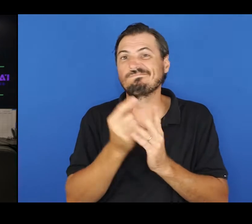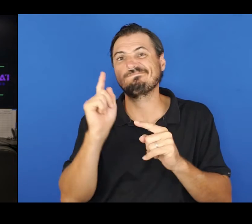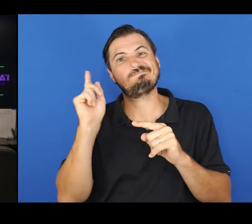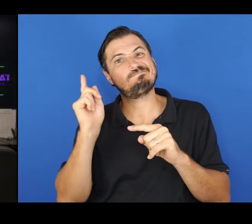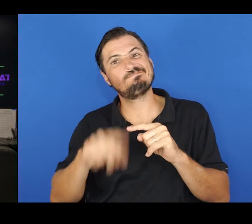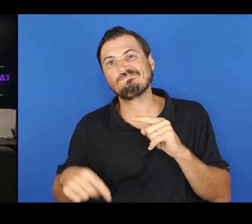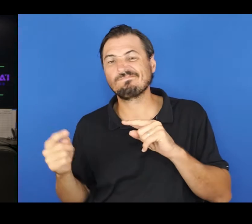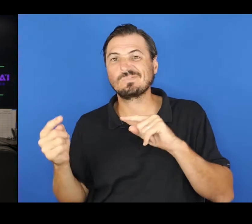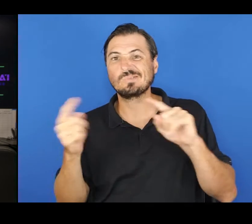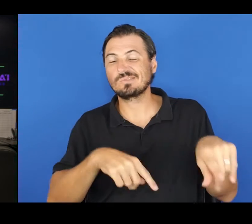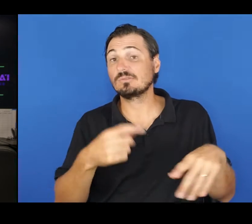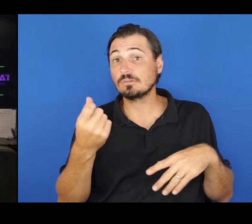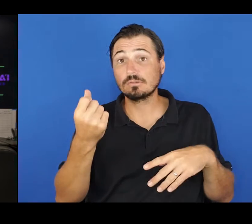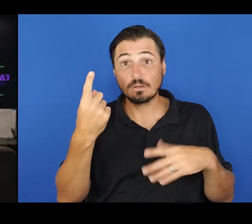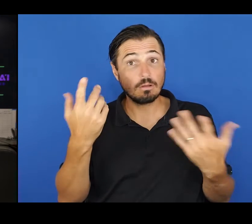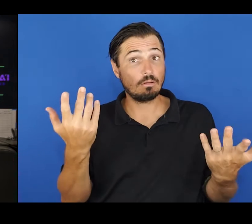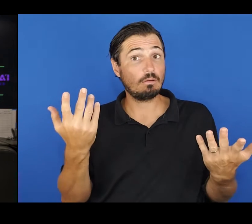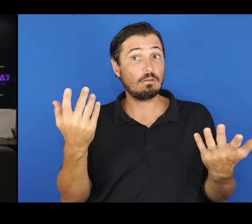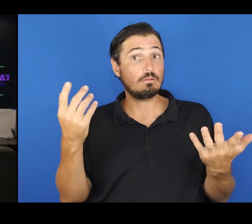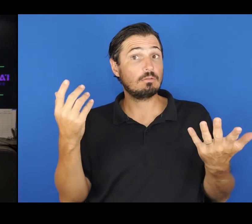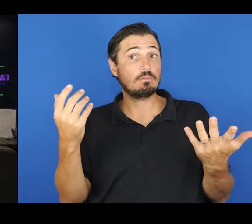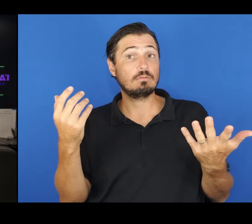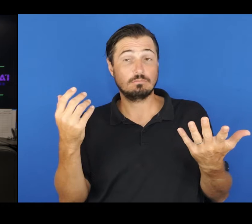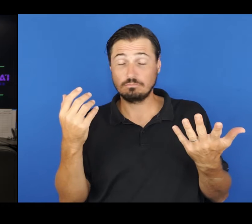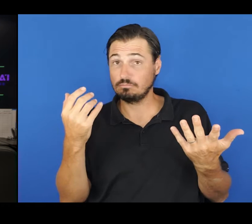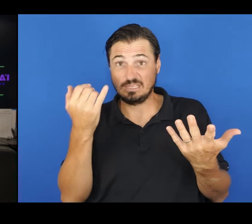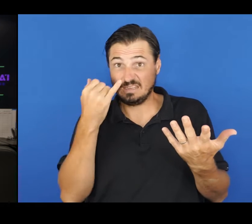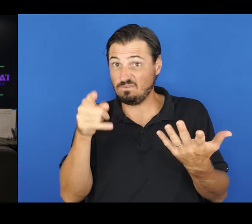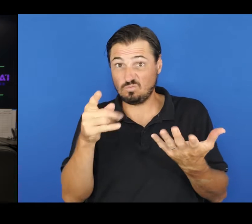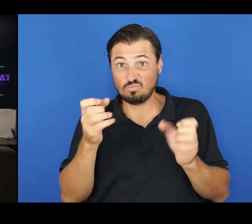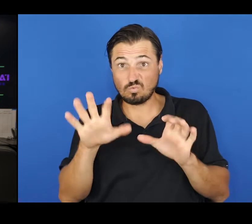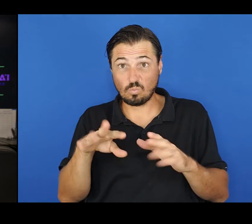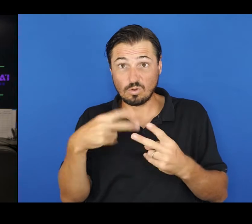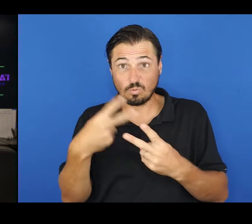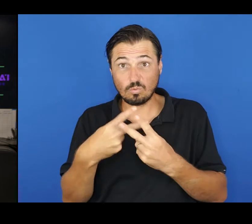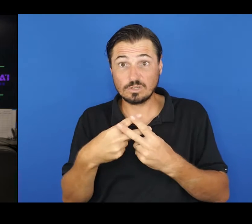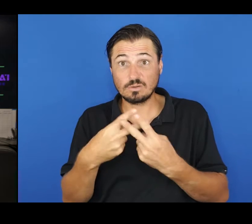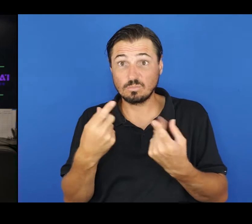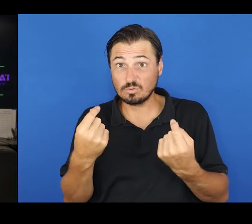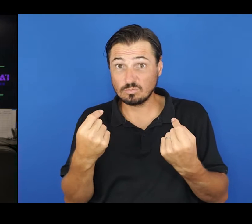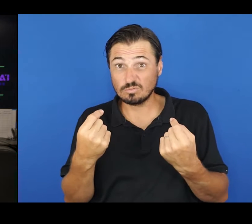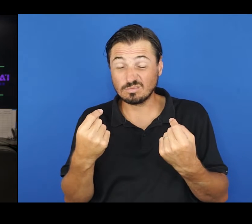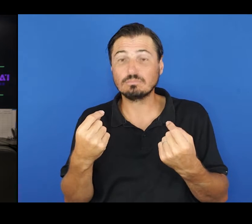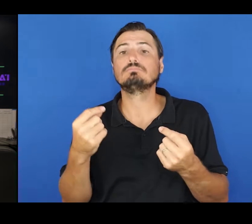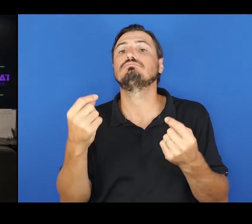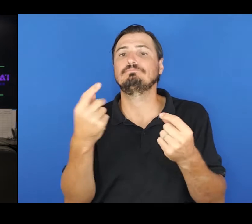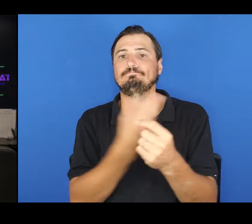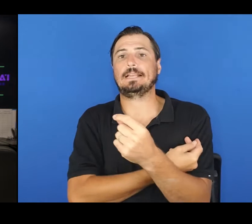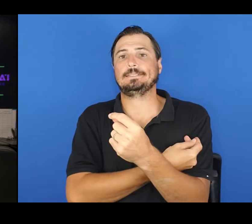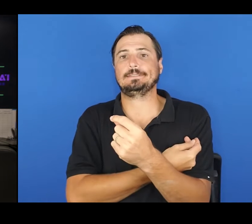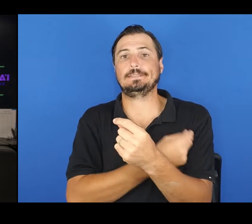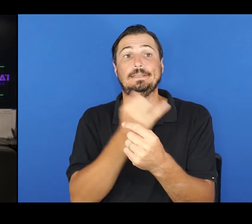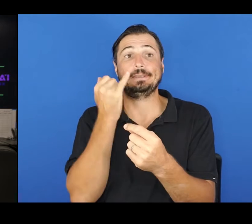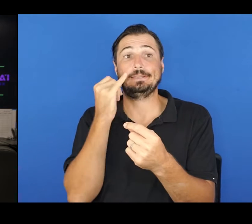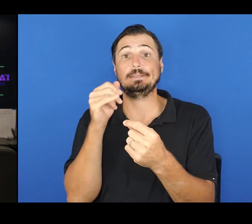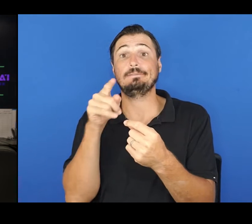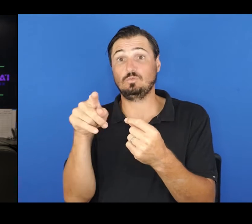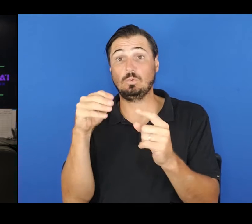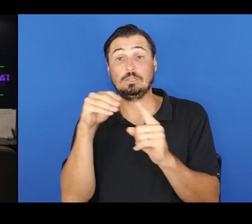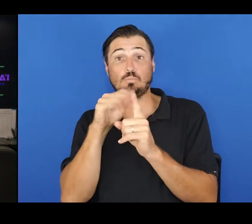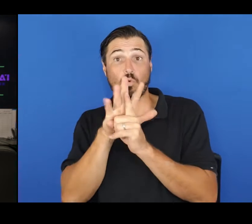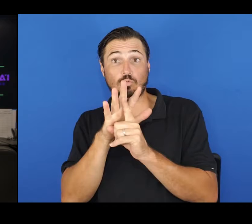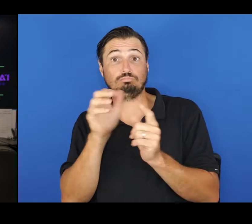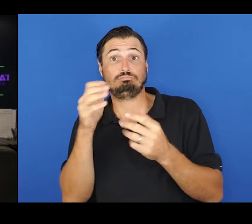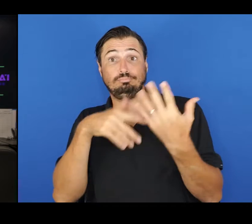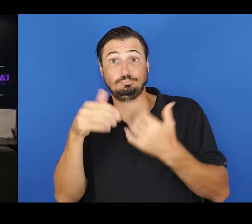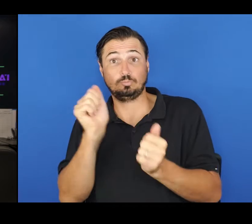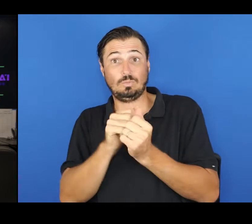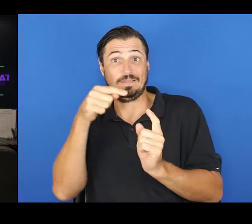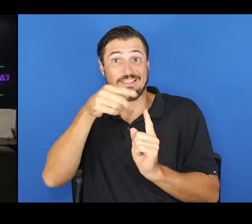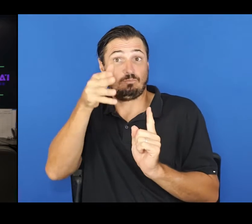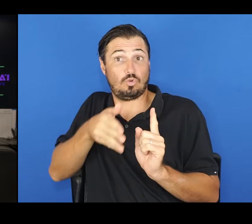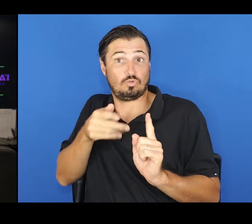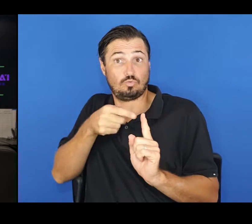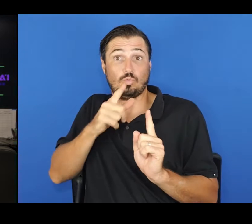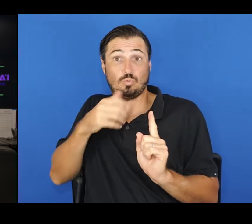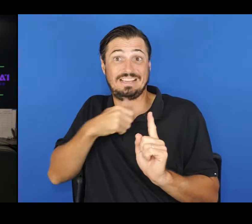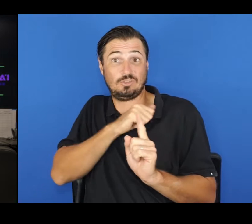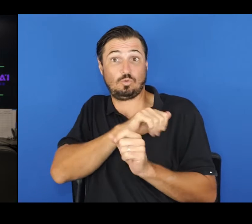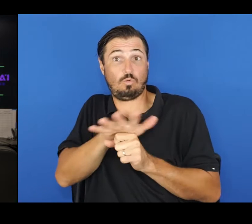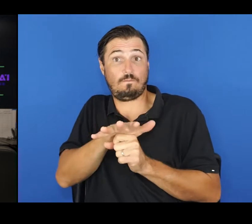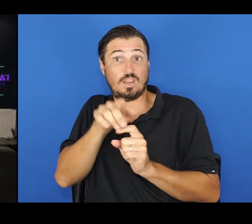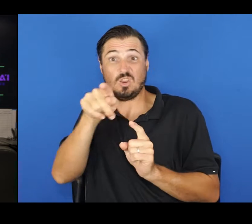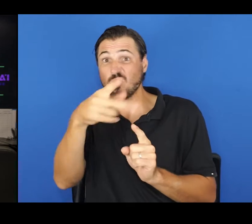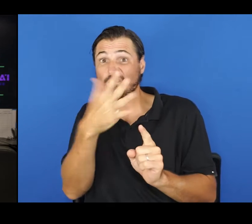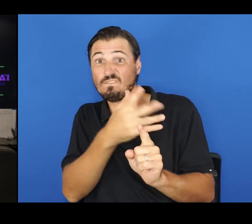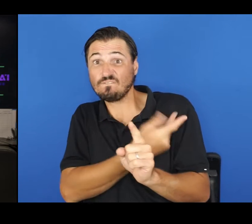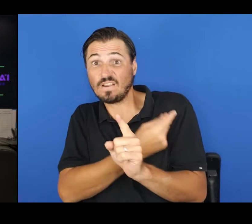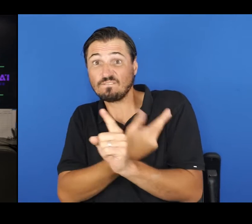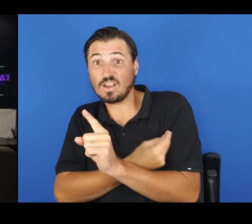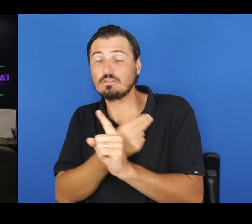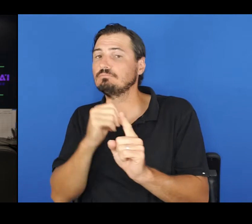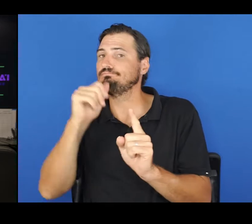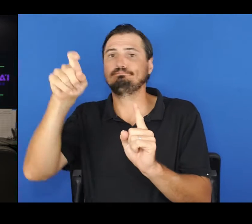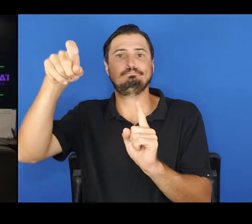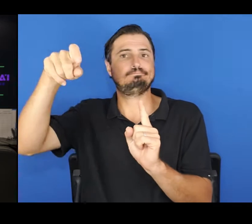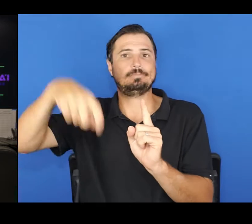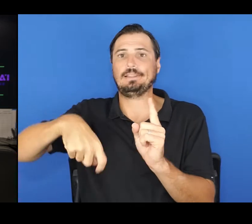Of course, there is a way to avoid having to quarantine. Anyone who is FULLY VACCINATED at the time of their exposure does NOT need to quarantine. A close contact who is fully vaccinated